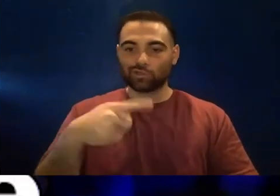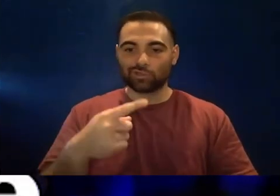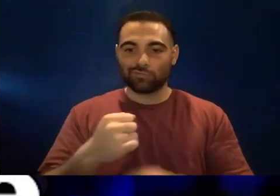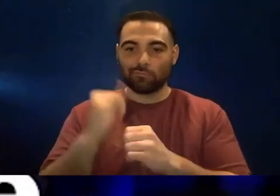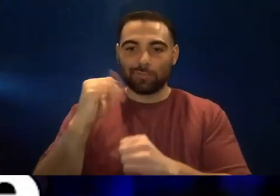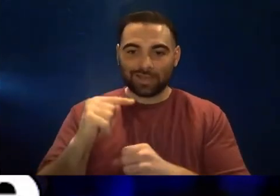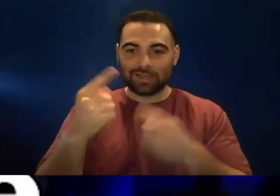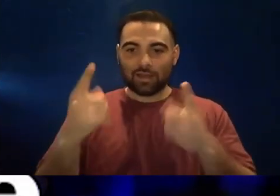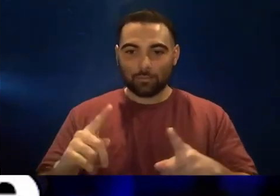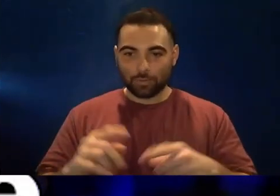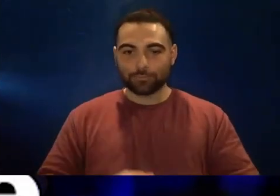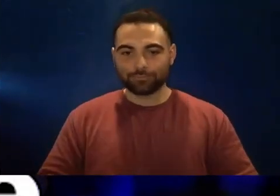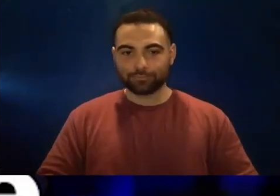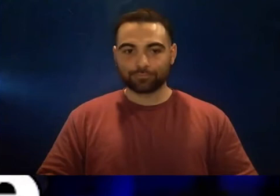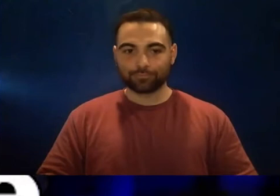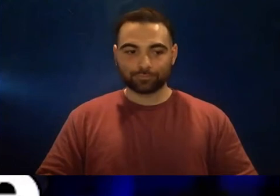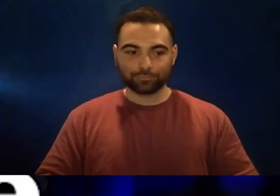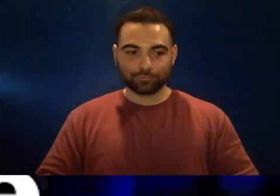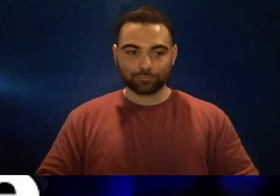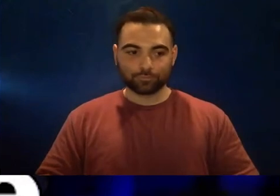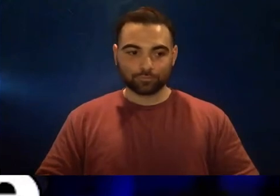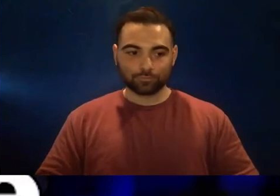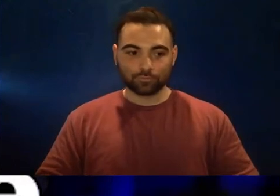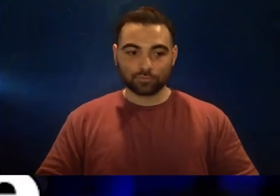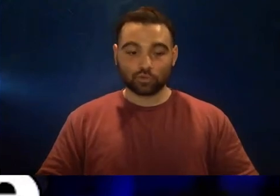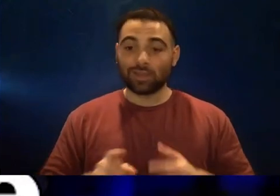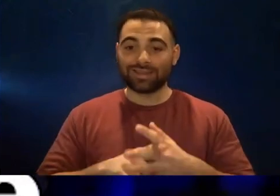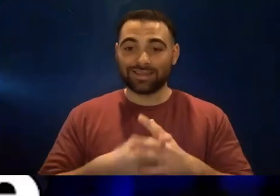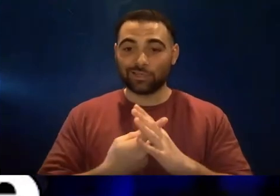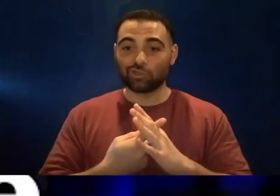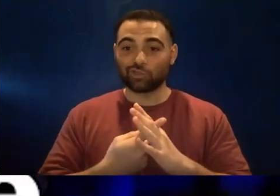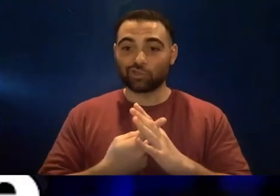So the initial inertia is the big step.